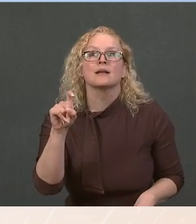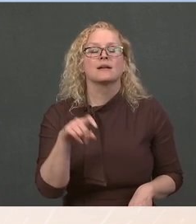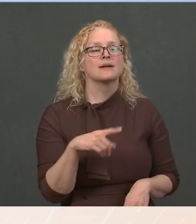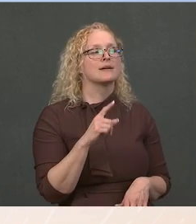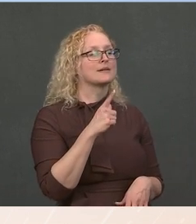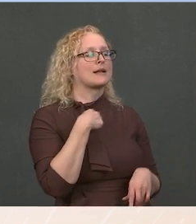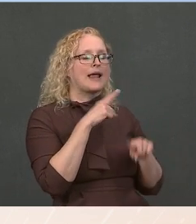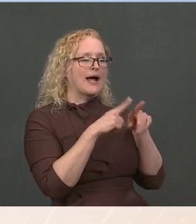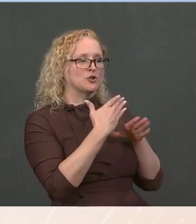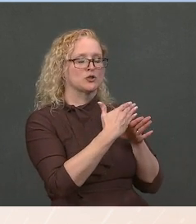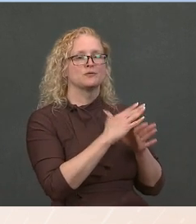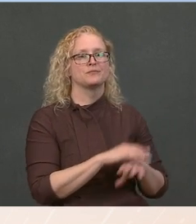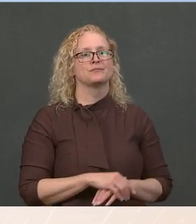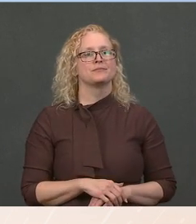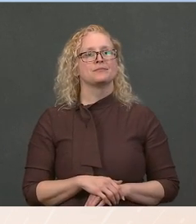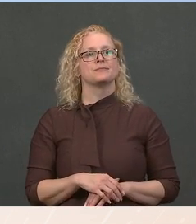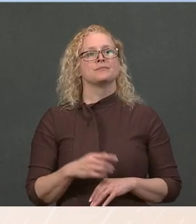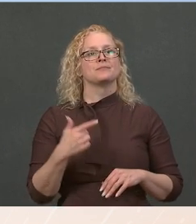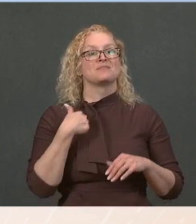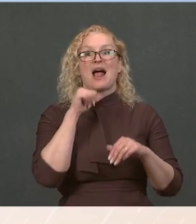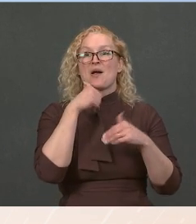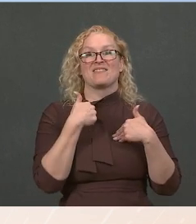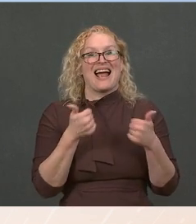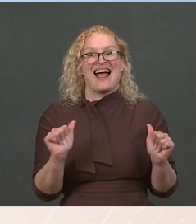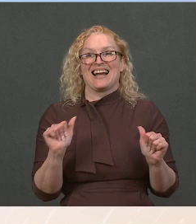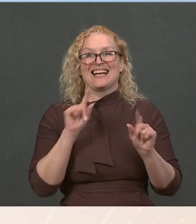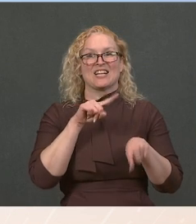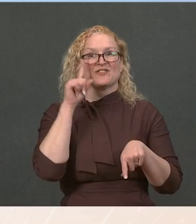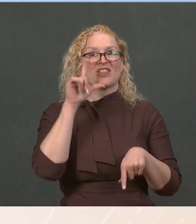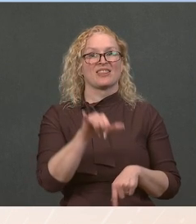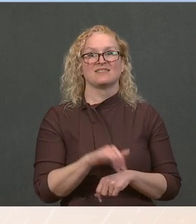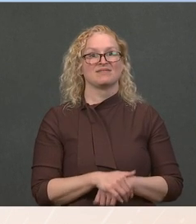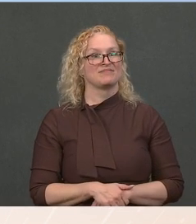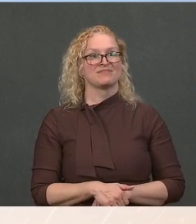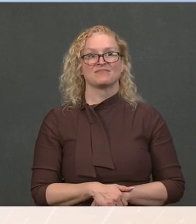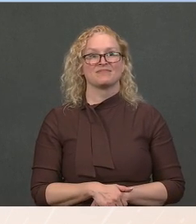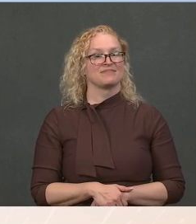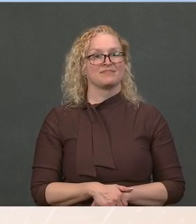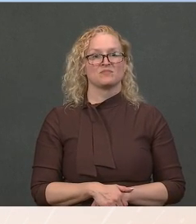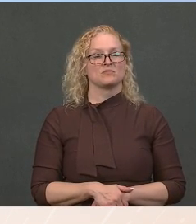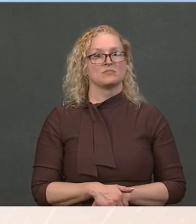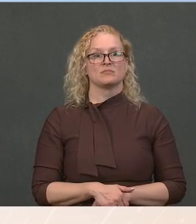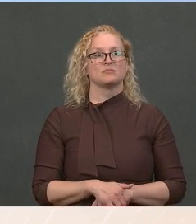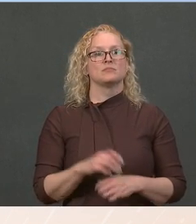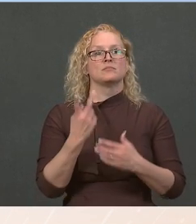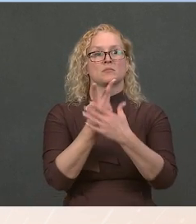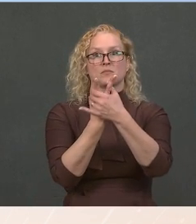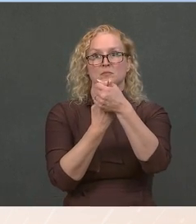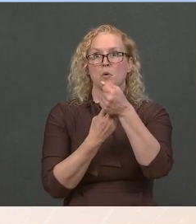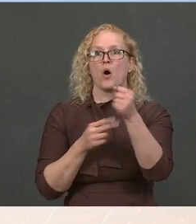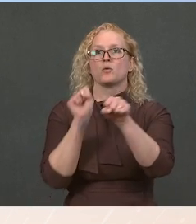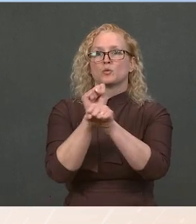I do not have anything to read out to you. But, like I said, we're working in lockstep to get this done. This is incredibly important to the President, as you all know.